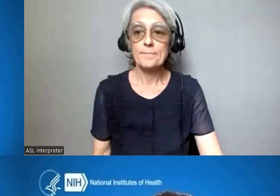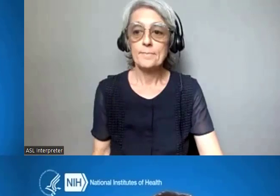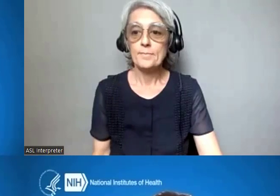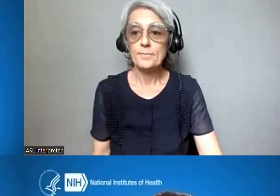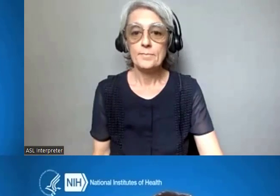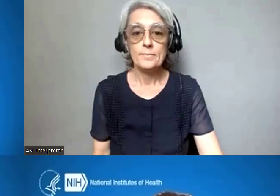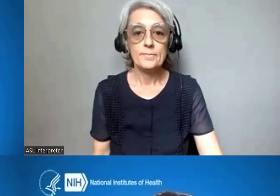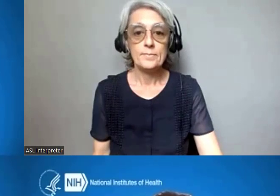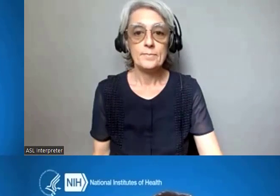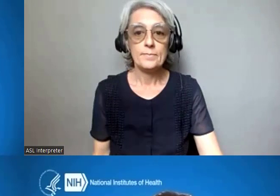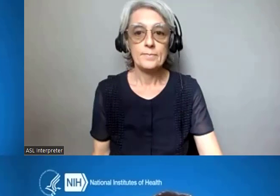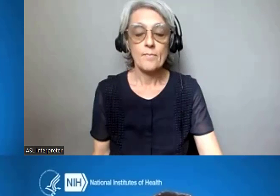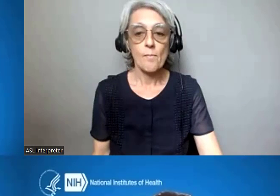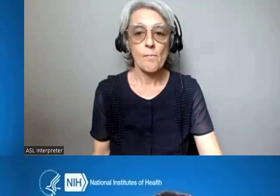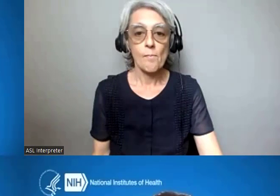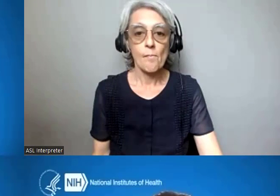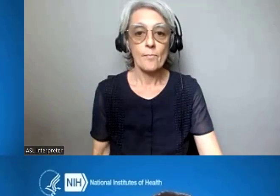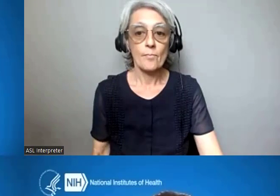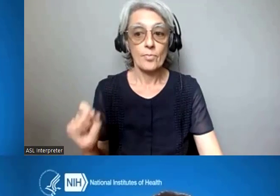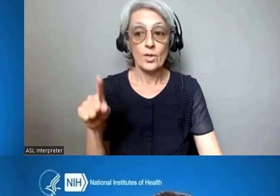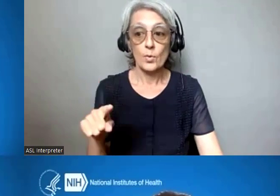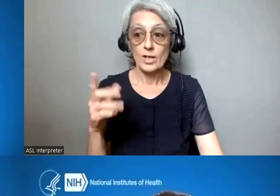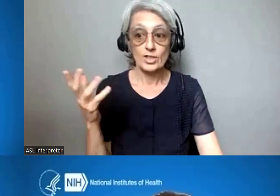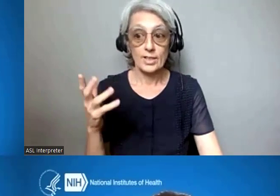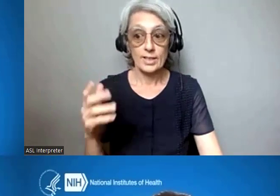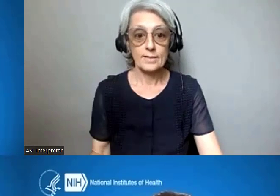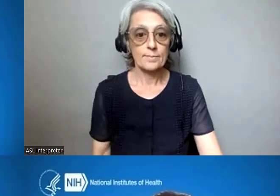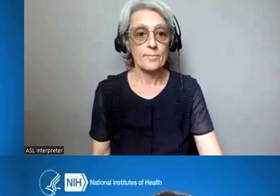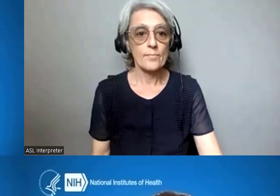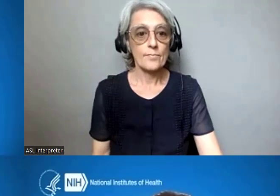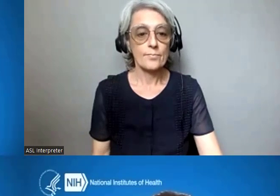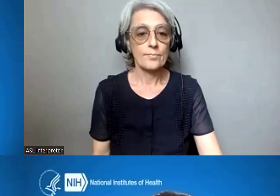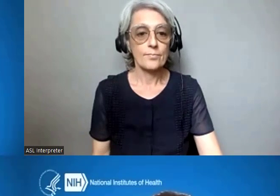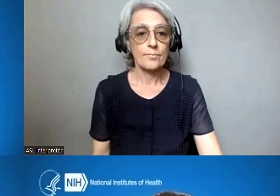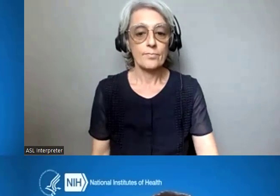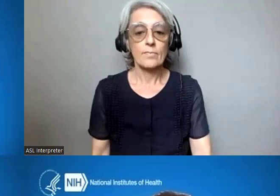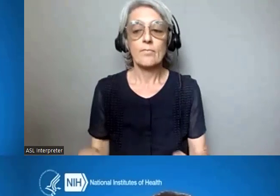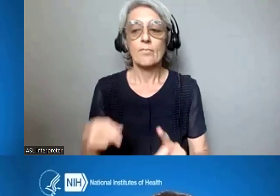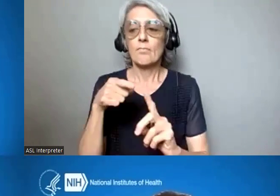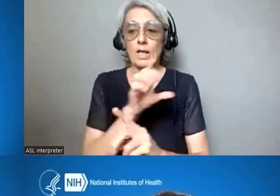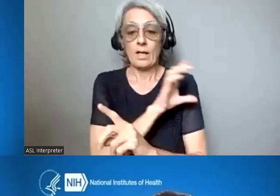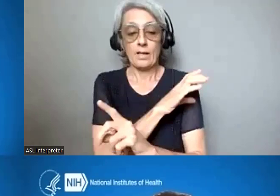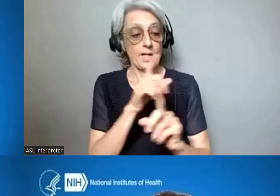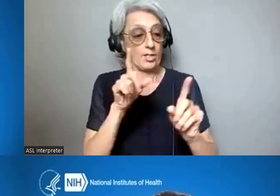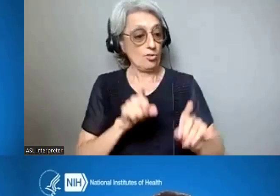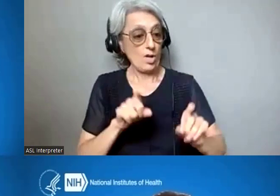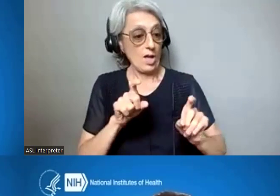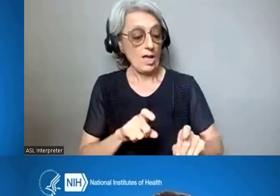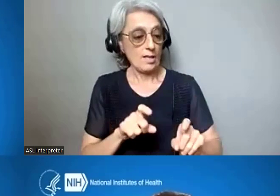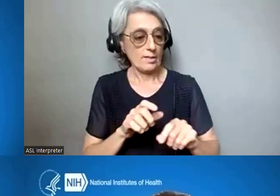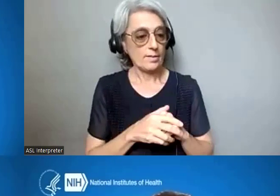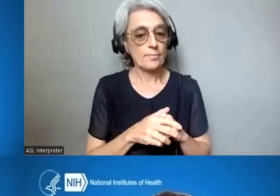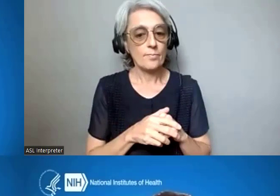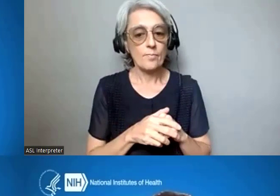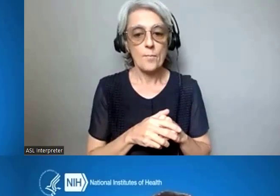And the question is "For clinical trials, are intervention-focused studies accepted?"